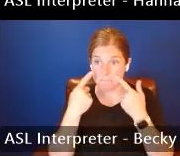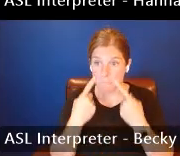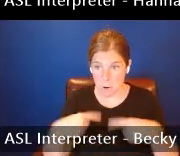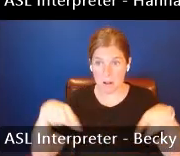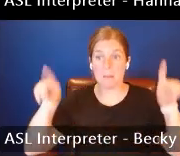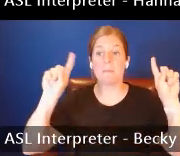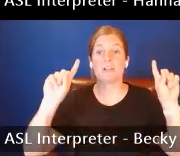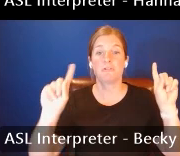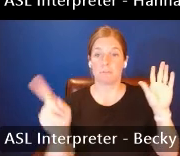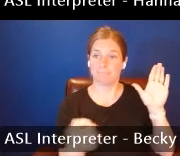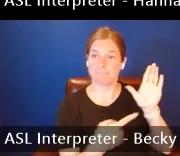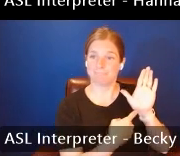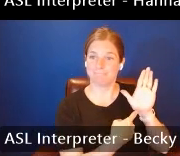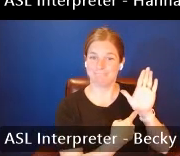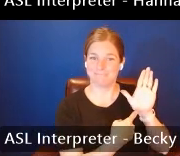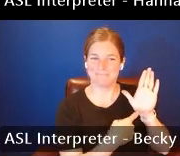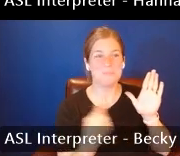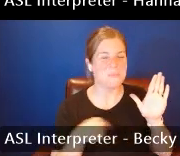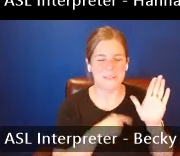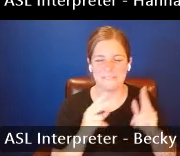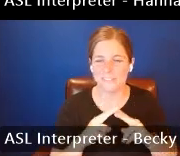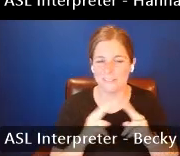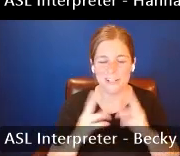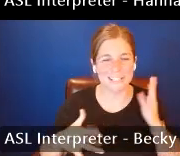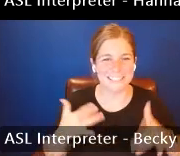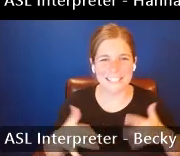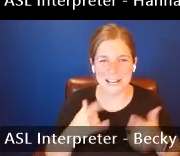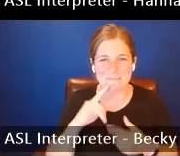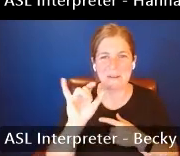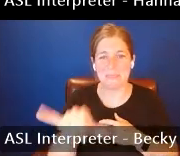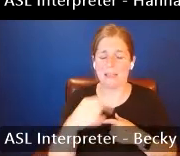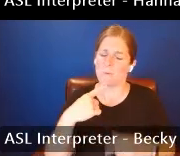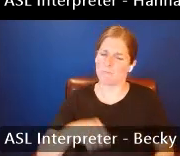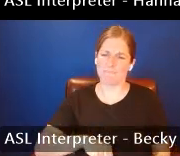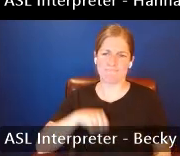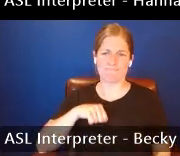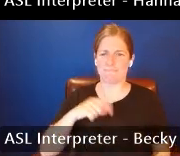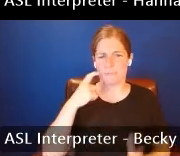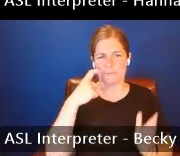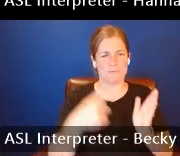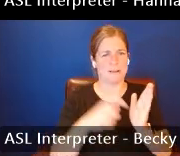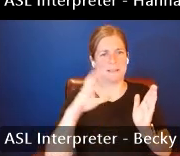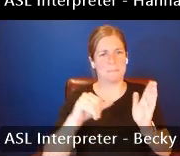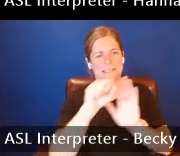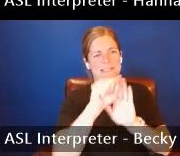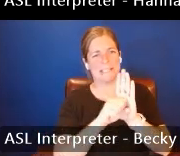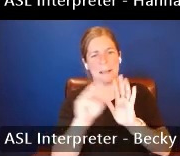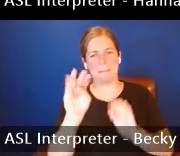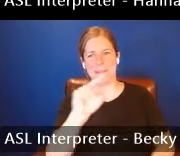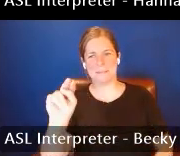We are very excited about this and very proud to be recognized by the state of Minnesota.